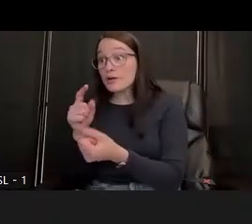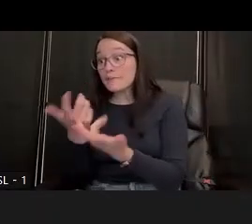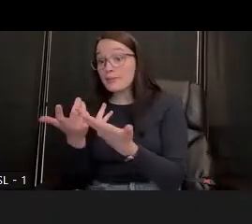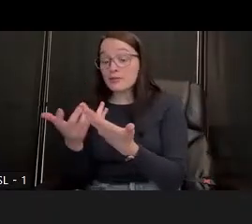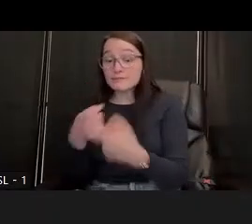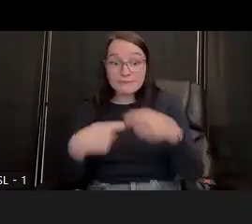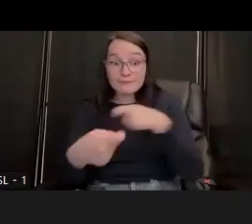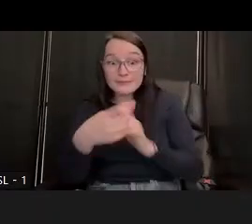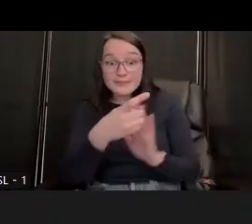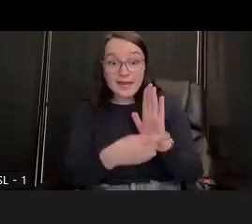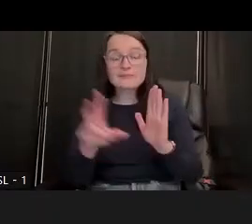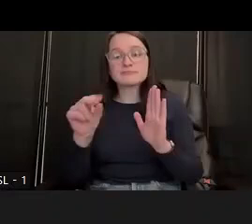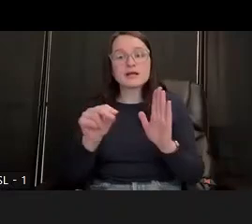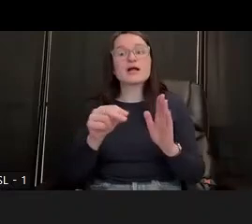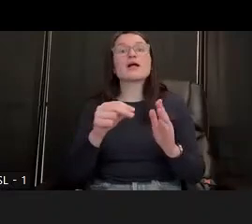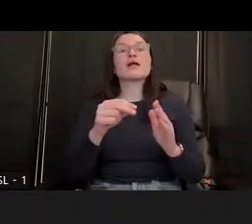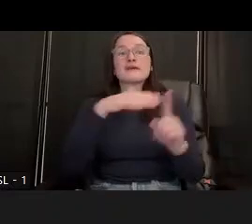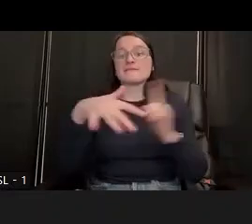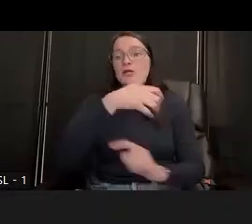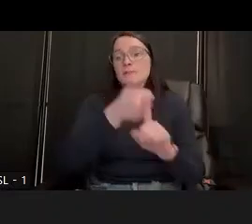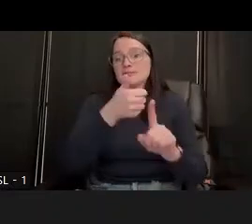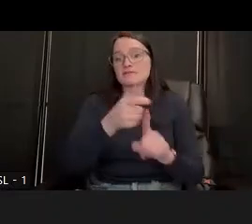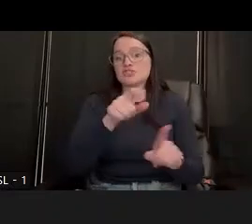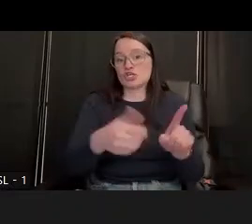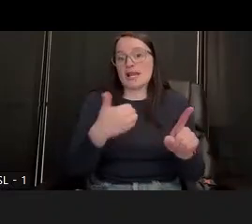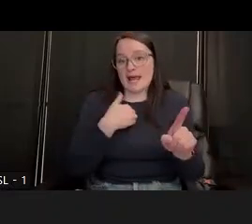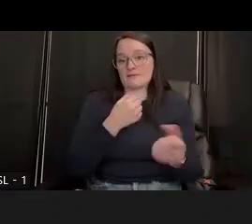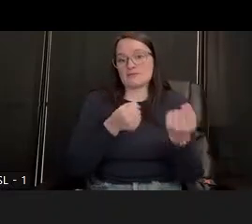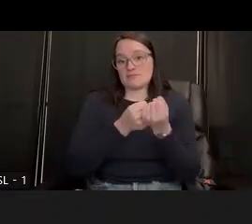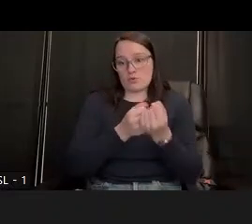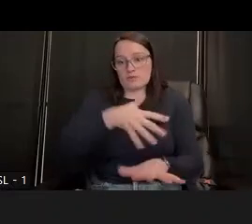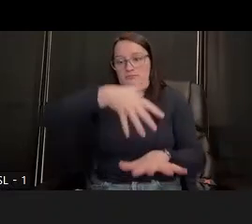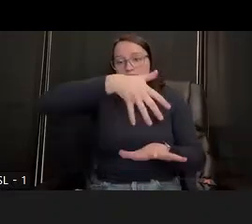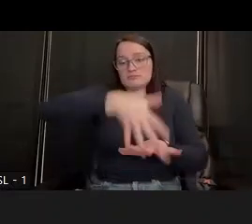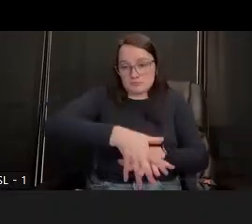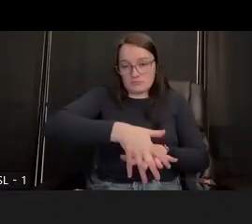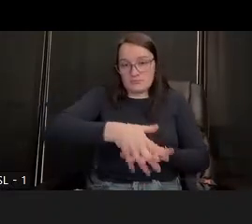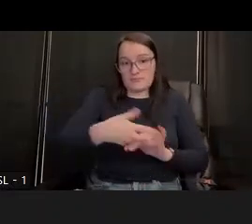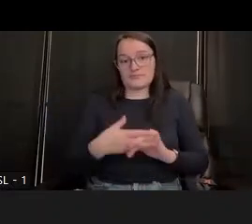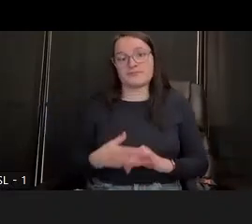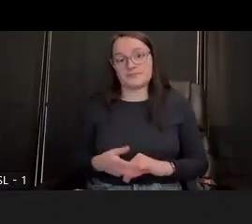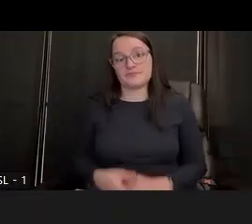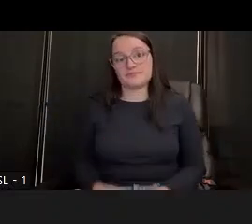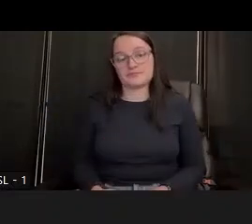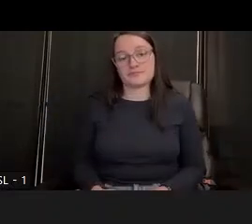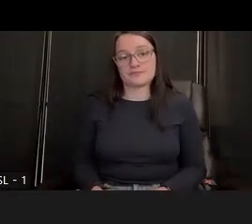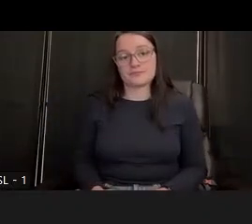where the built environment truly matters. It progresses, you know, here. Um, there's